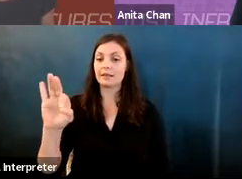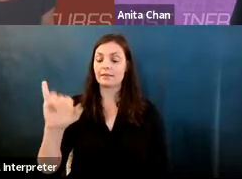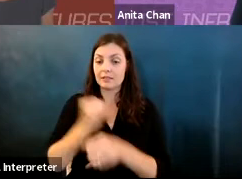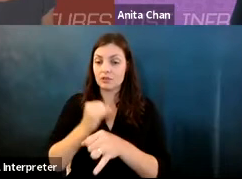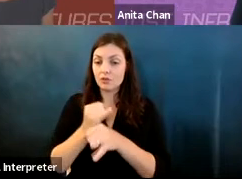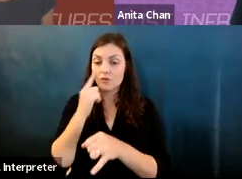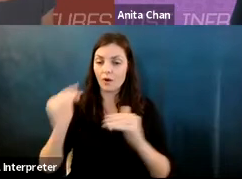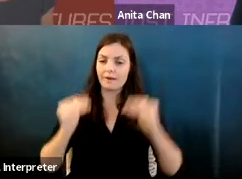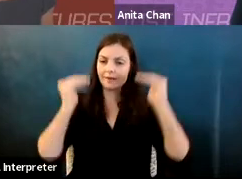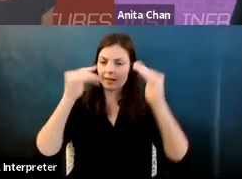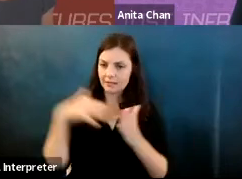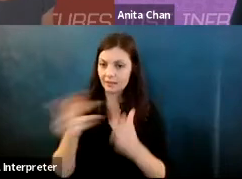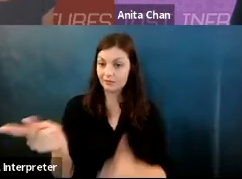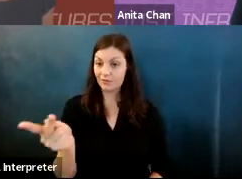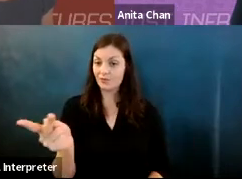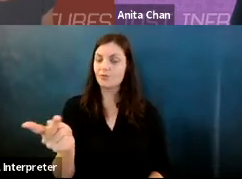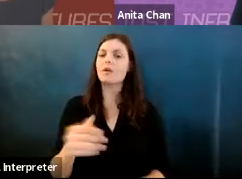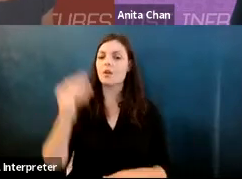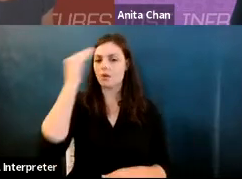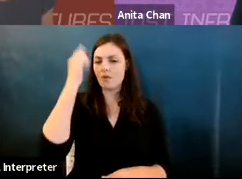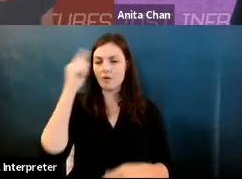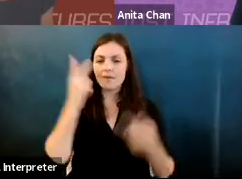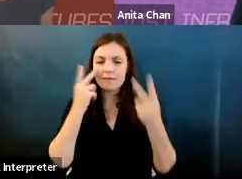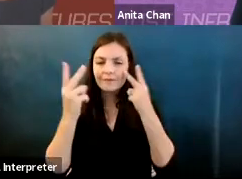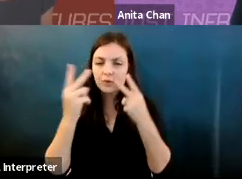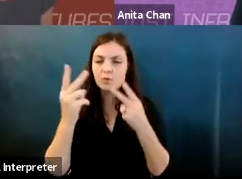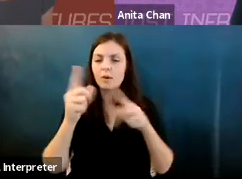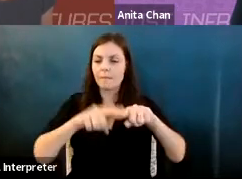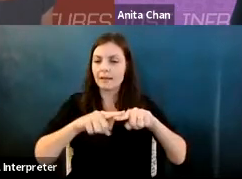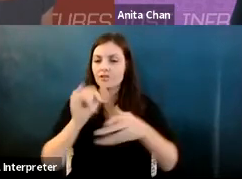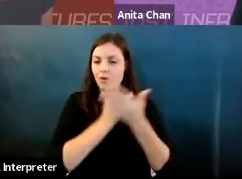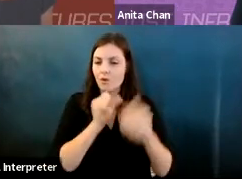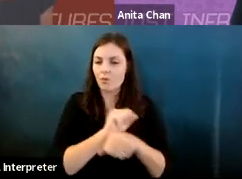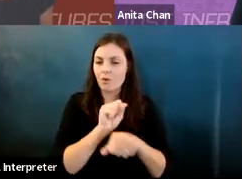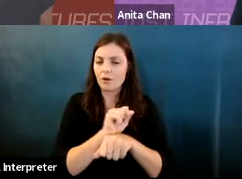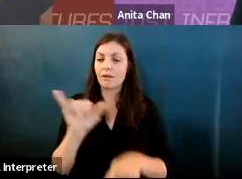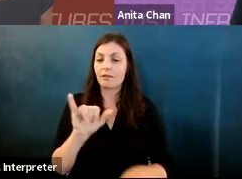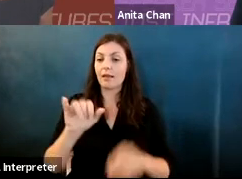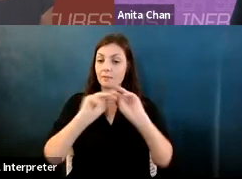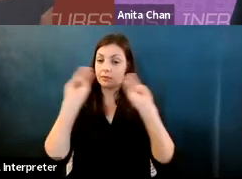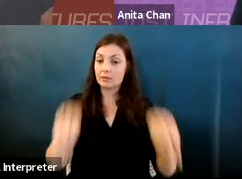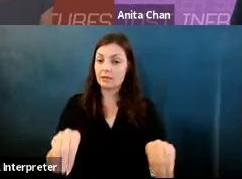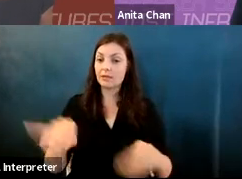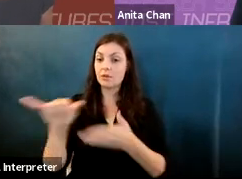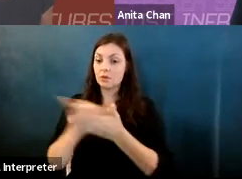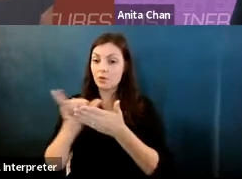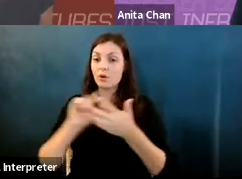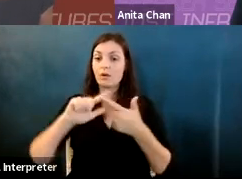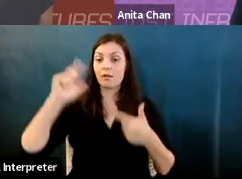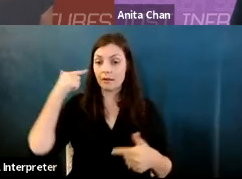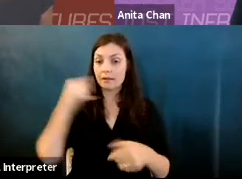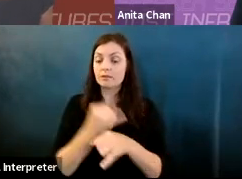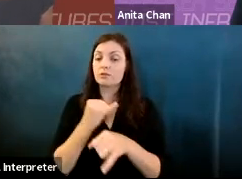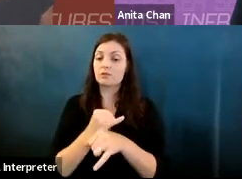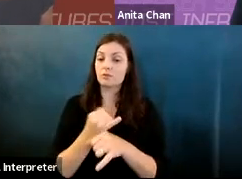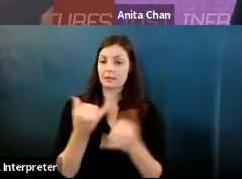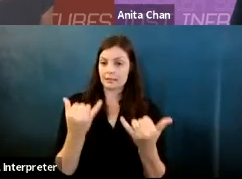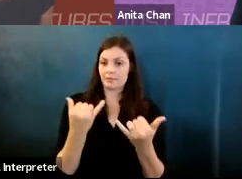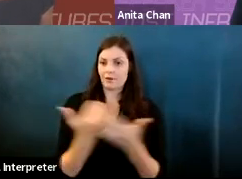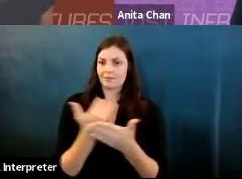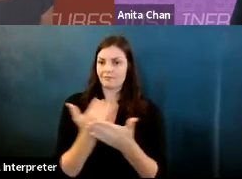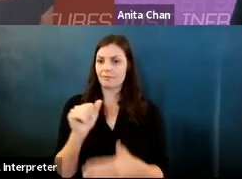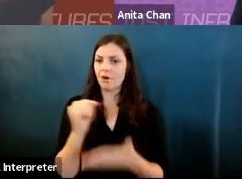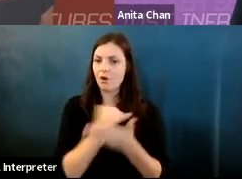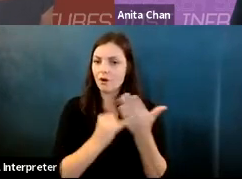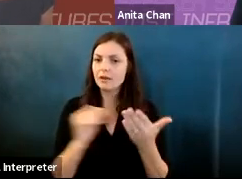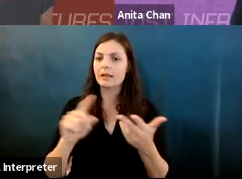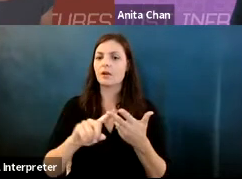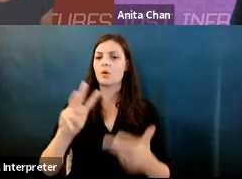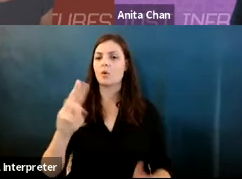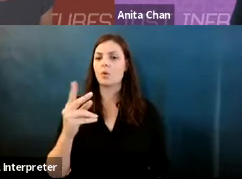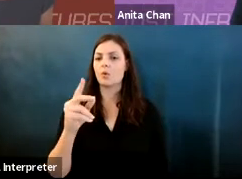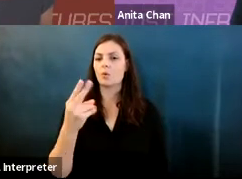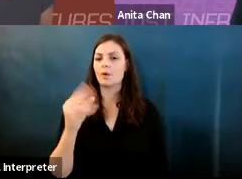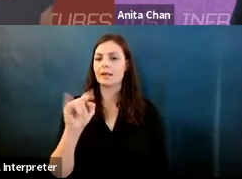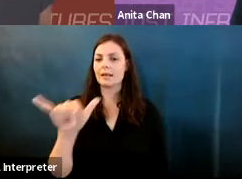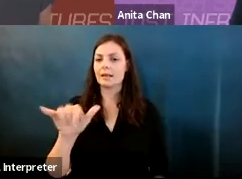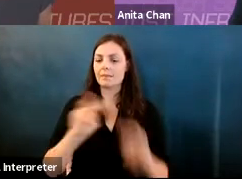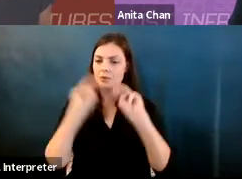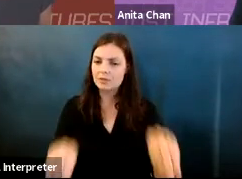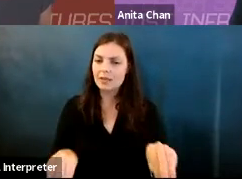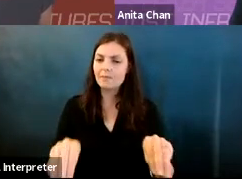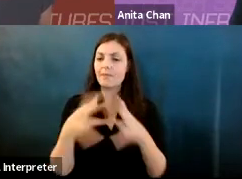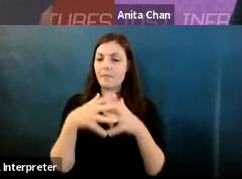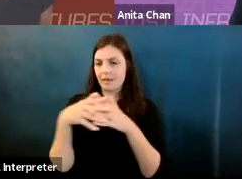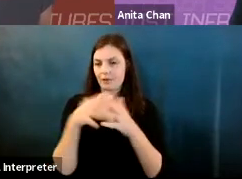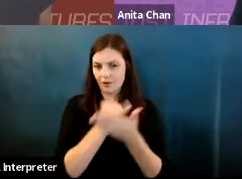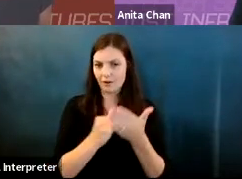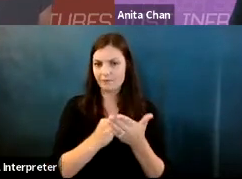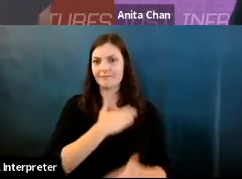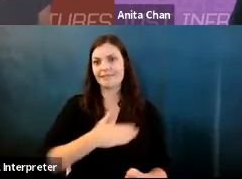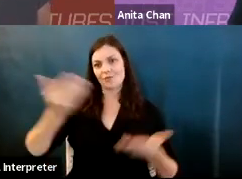Karrie Karahalios: The deal was also known for visualization based artwork which has been exhibited in venues, such as the Museum of modern art New York, London Institute of contemporary arts and the Whitney museum of modern art of American art, please welcome doctors front of Vegas and Martin wattenberg.